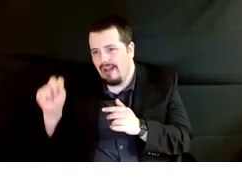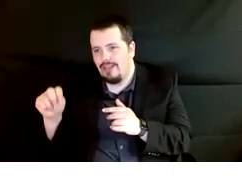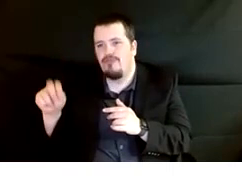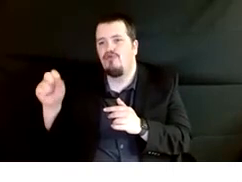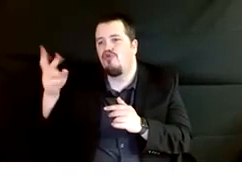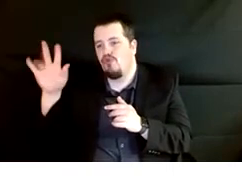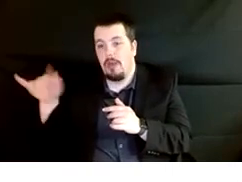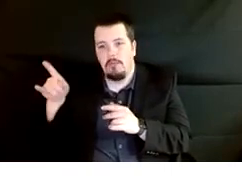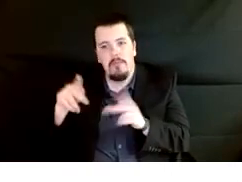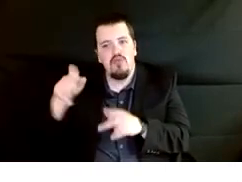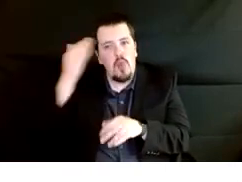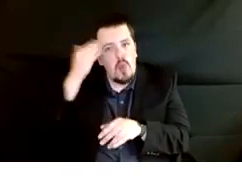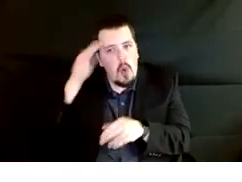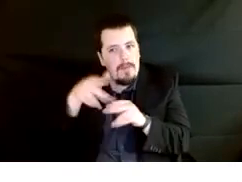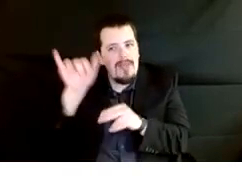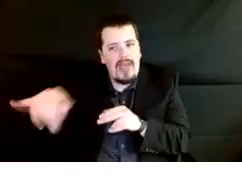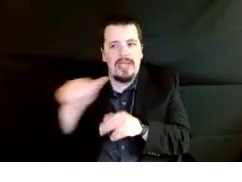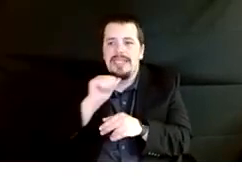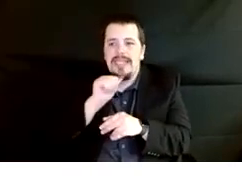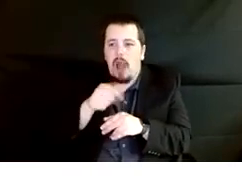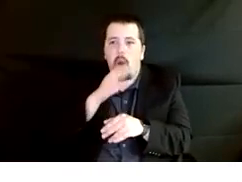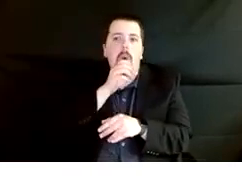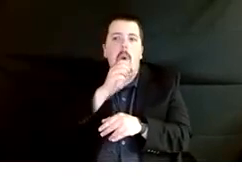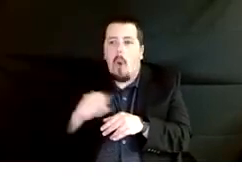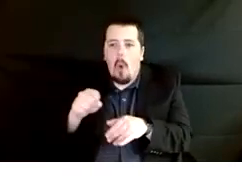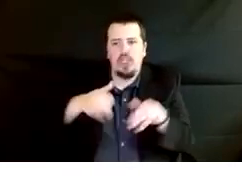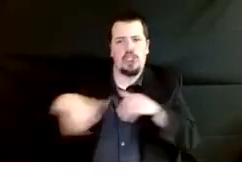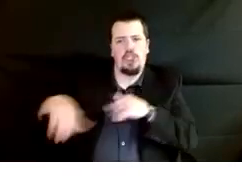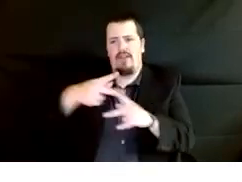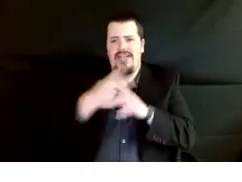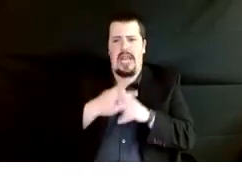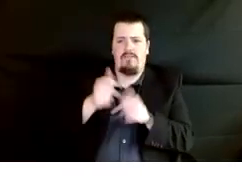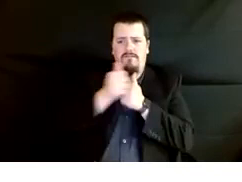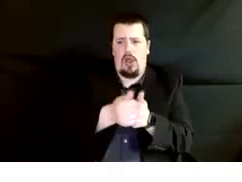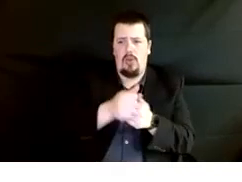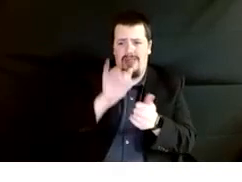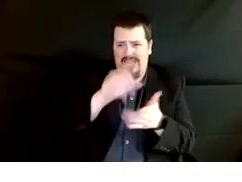that, that it's not the old crisis standards that people are following, that they actually know about